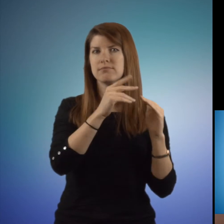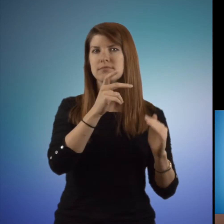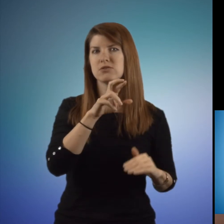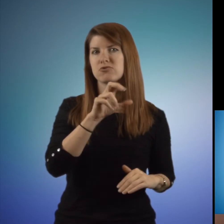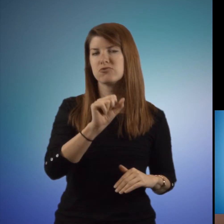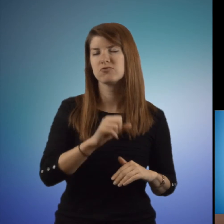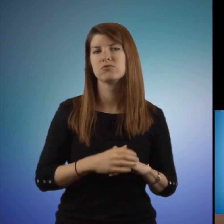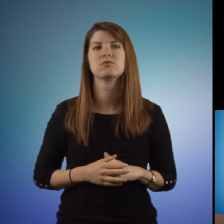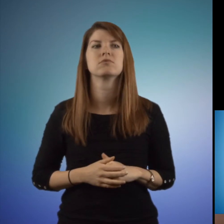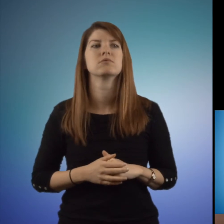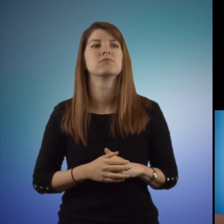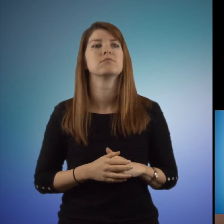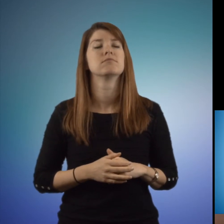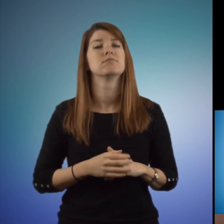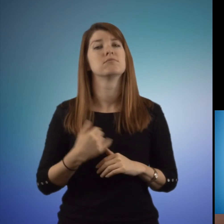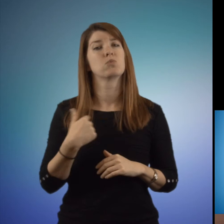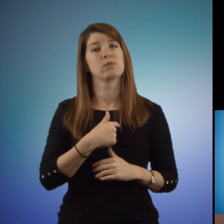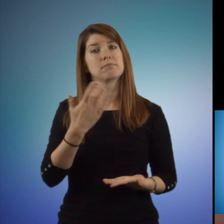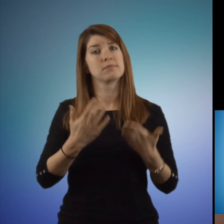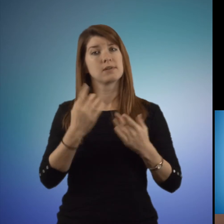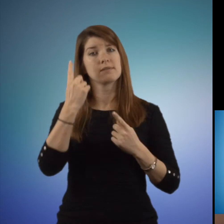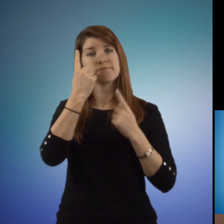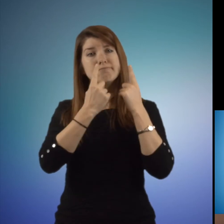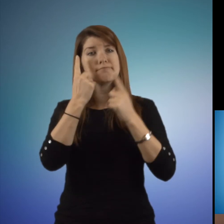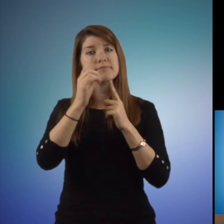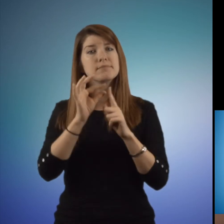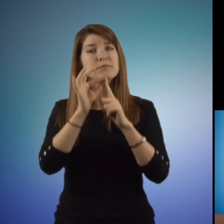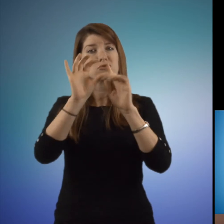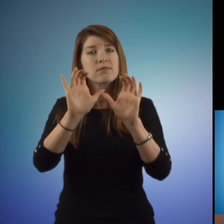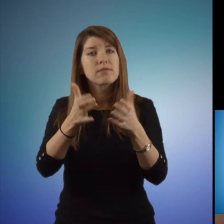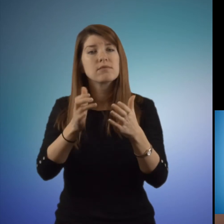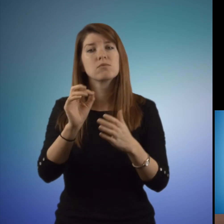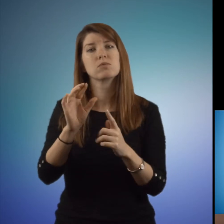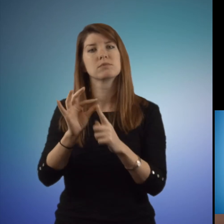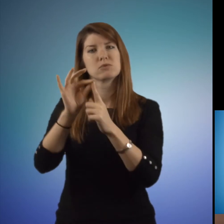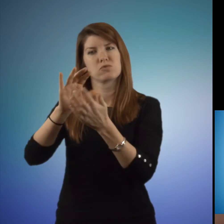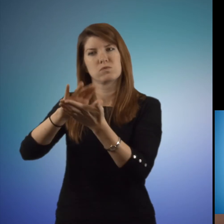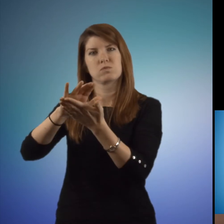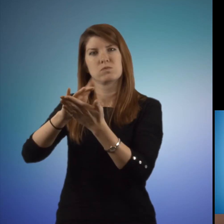So we may have to consider special classes or schooling for children in order